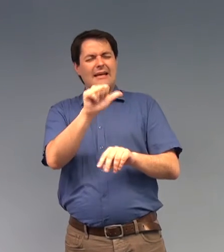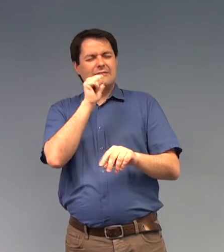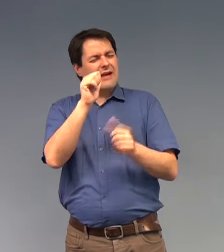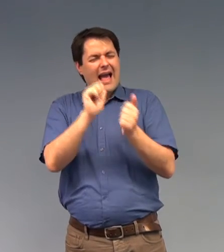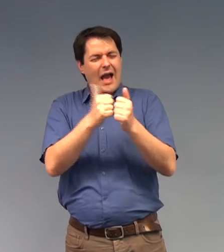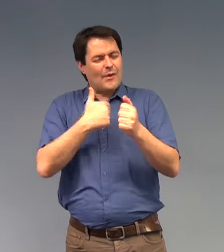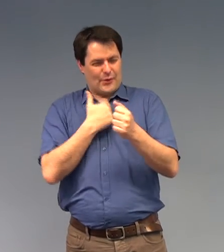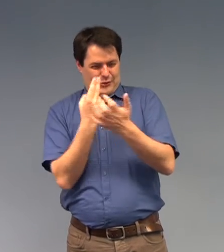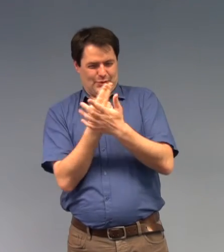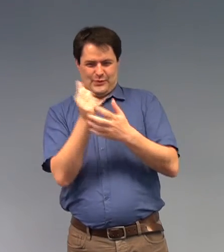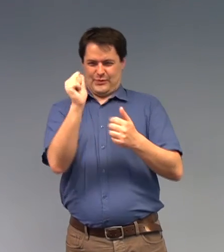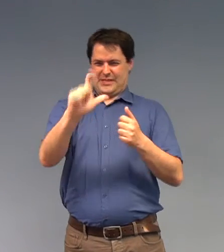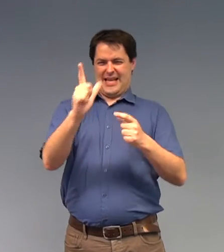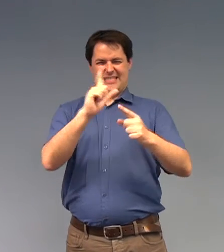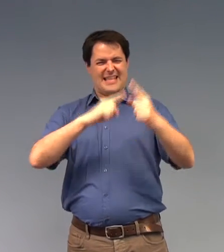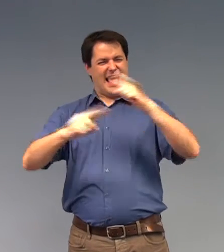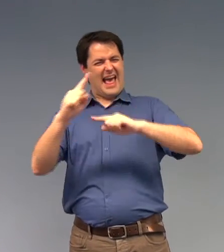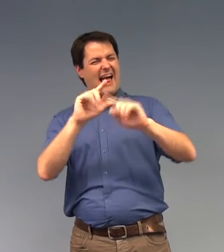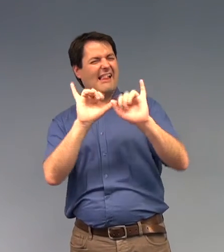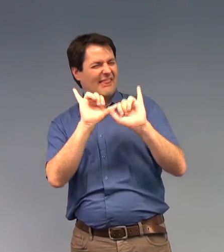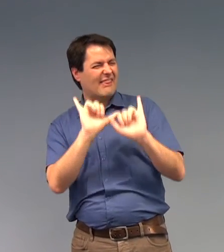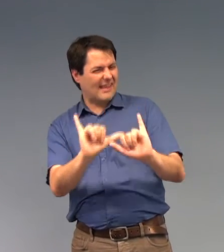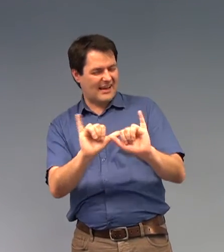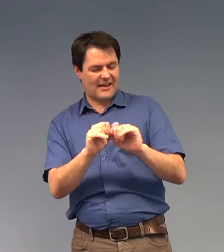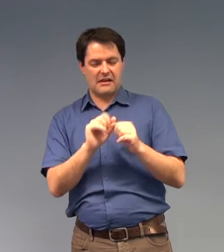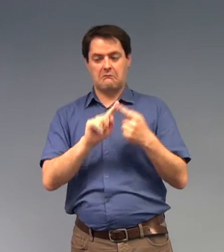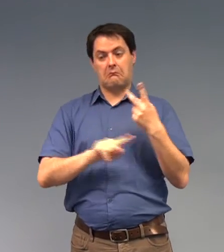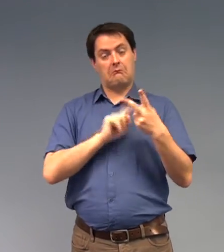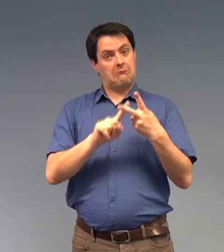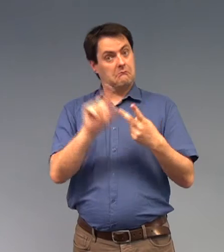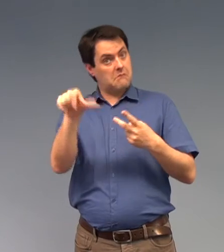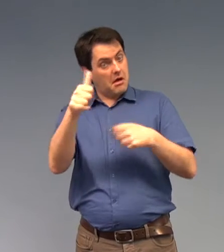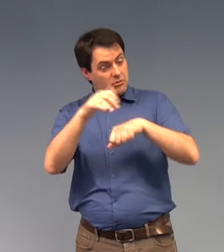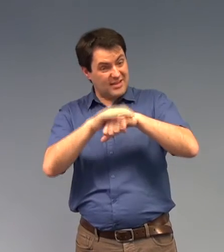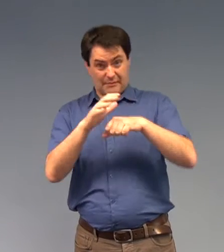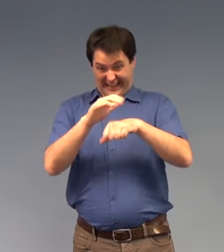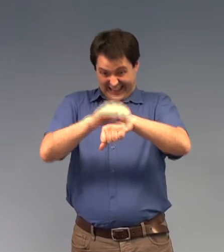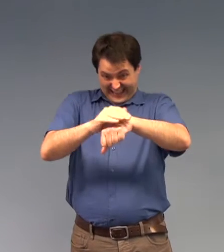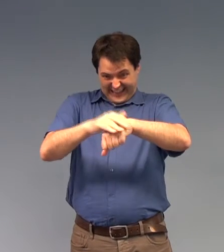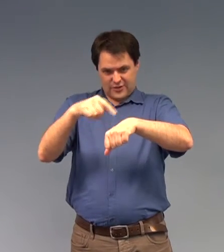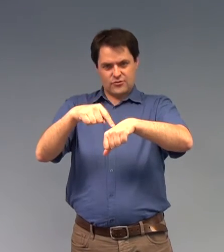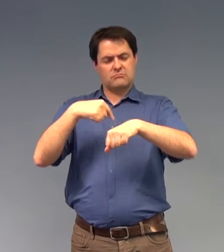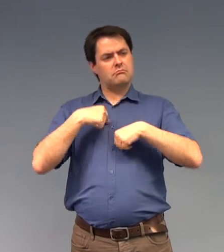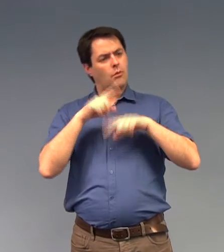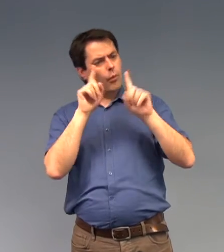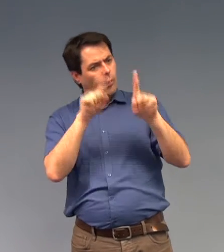but it may be that I'm not using ASL in the ways that Americans use ASL.